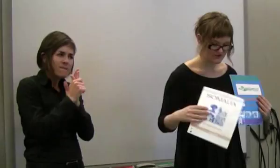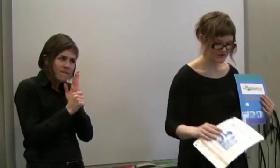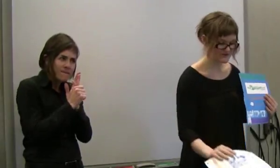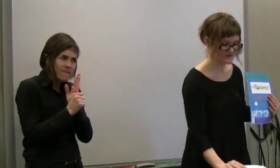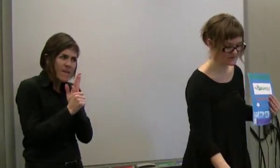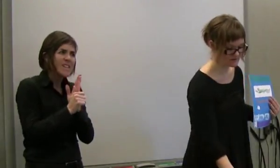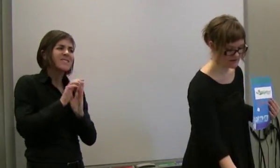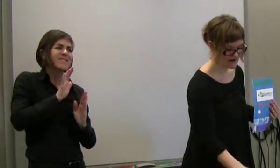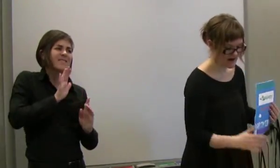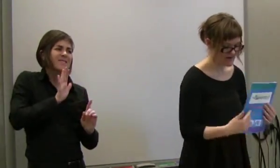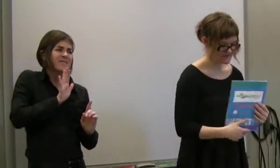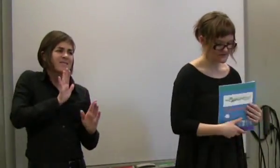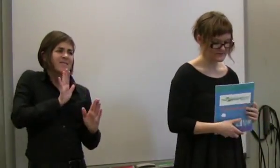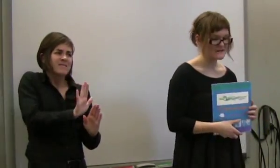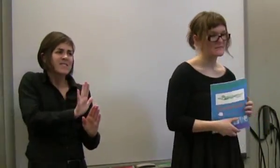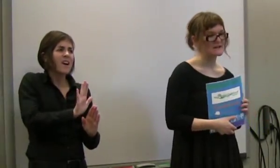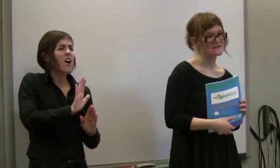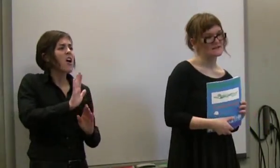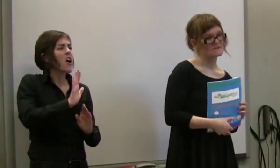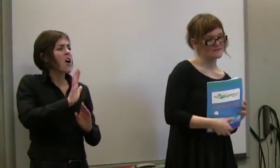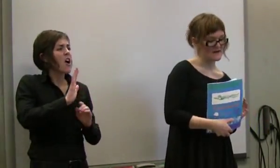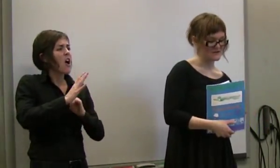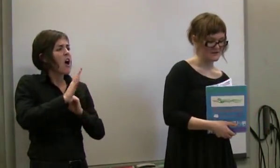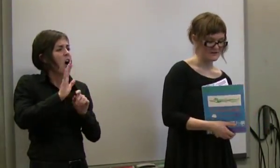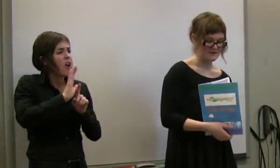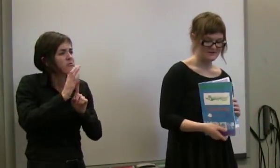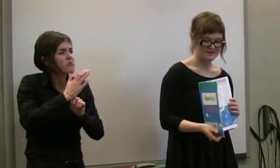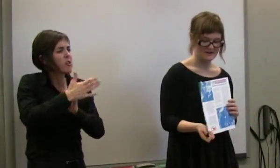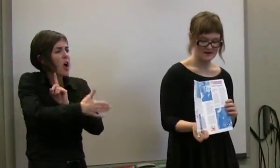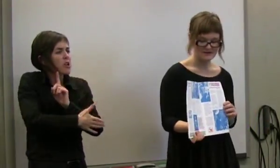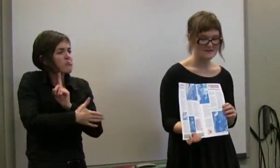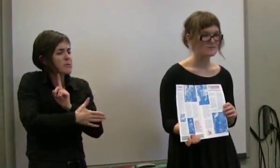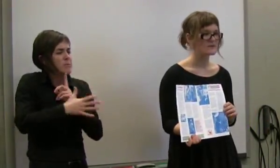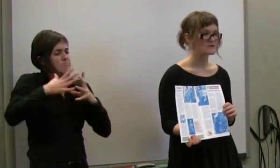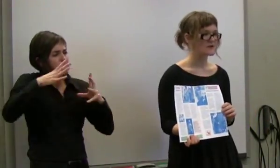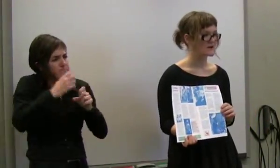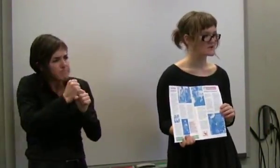These pamphlets are about